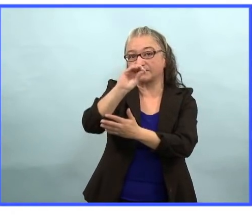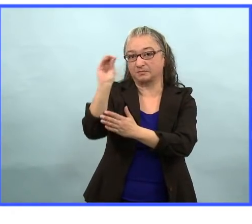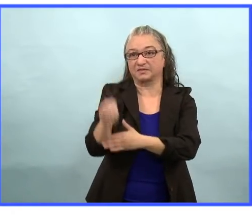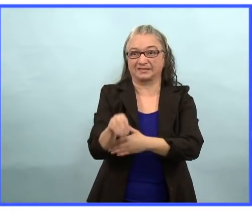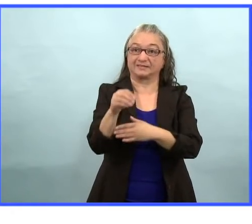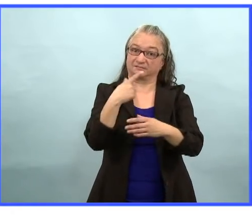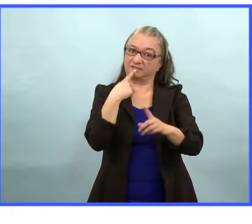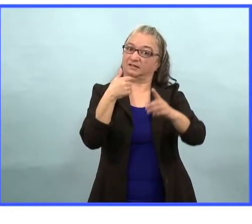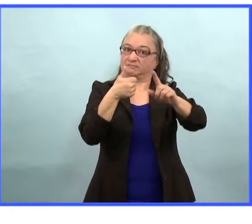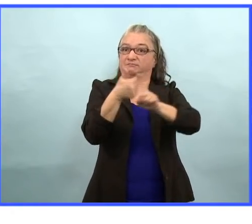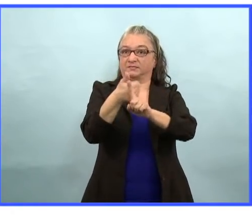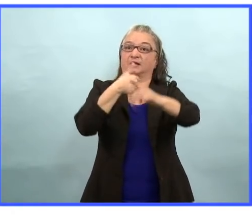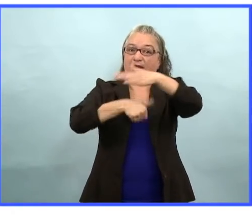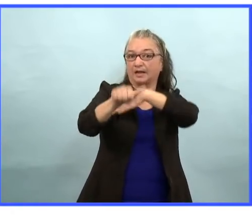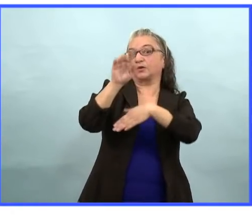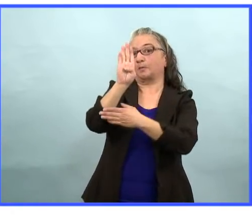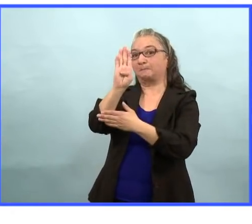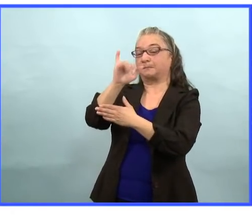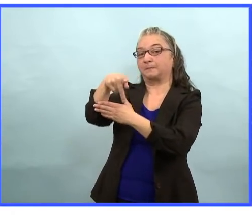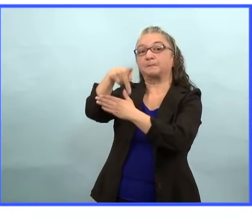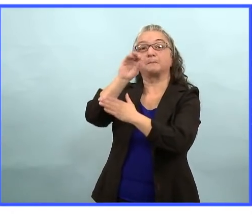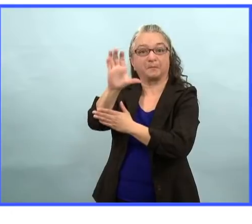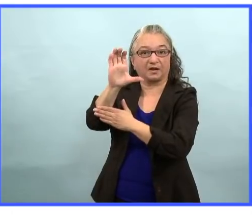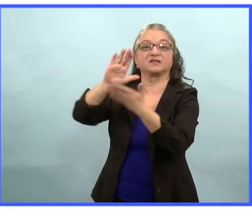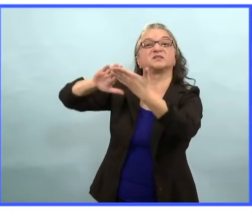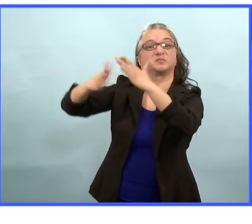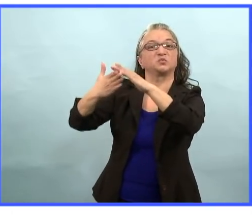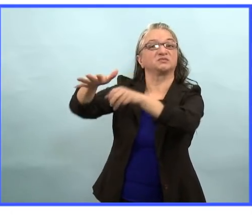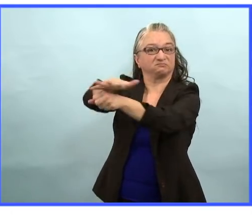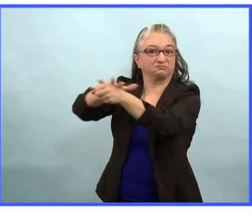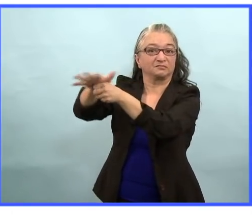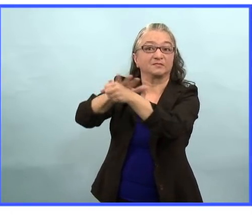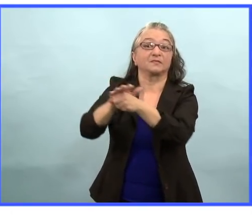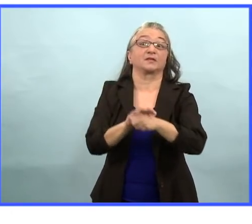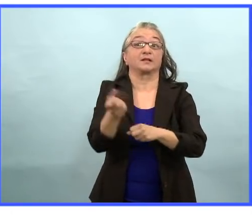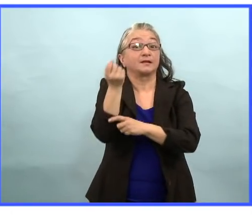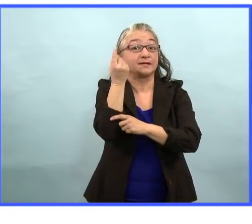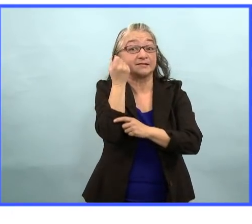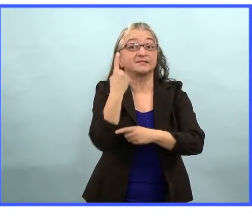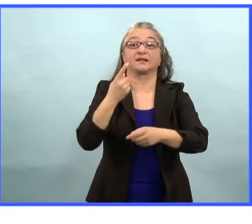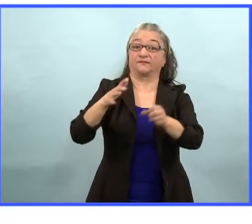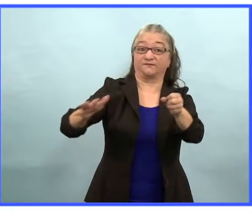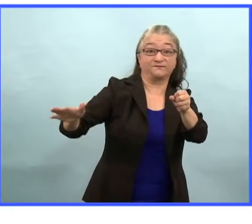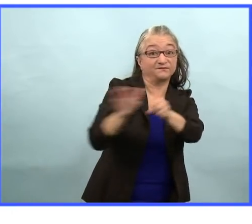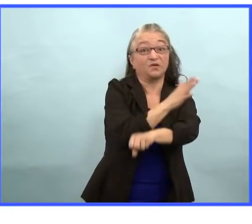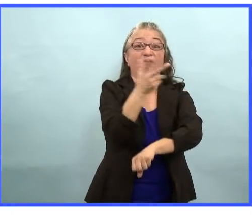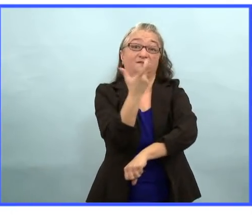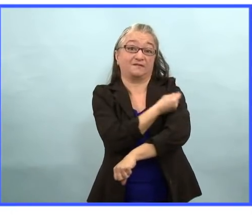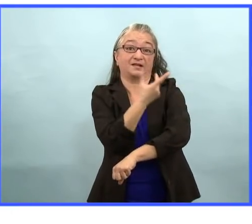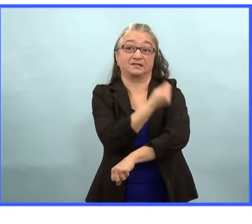of those who are fully vaccinated almost 40 percent uh identify as member of bipoc communities